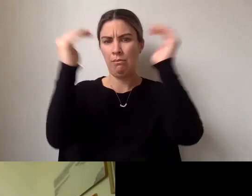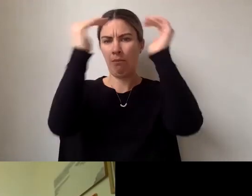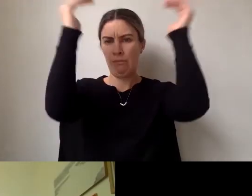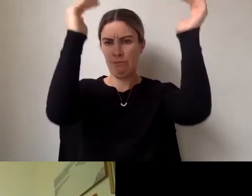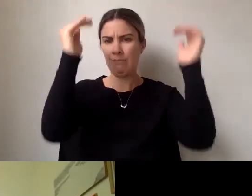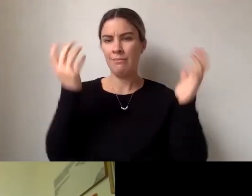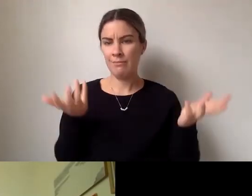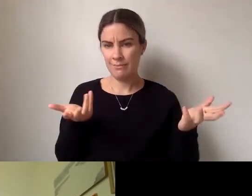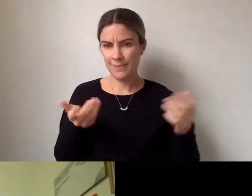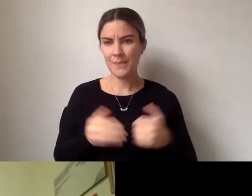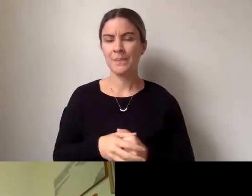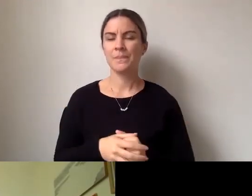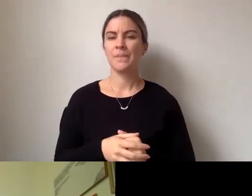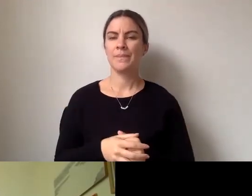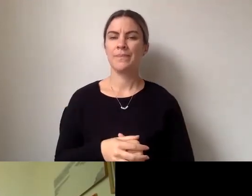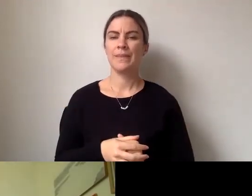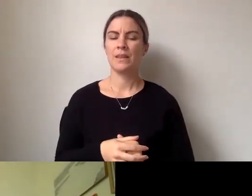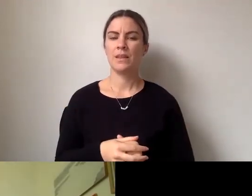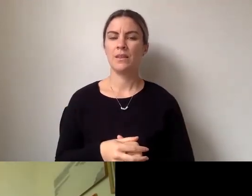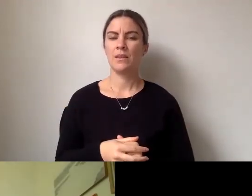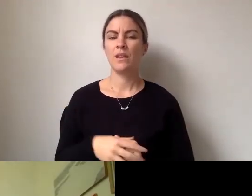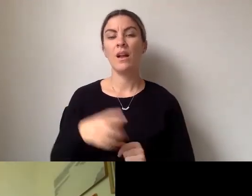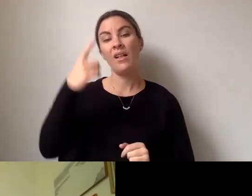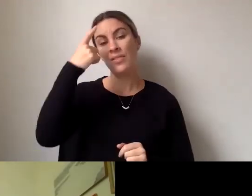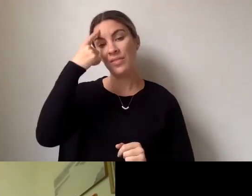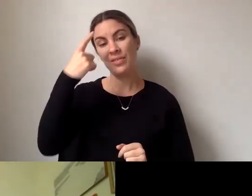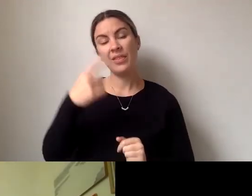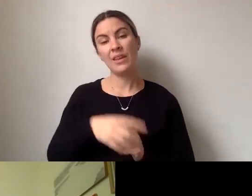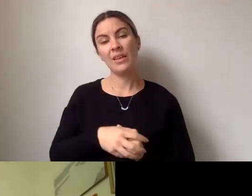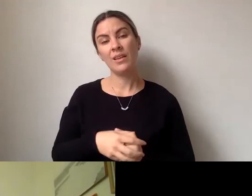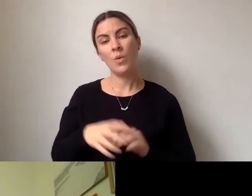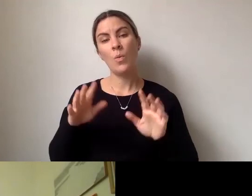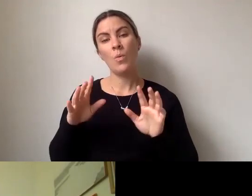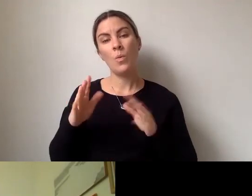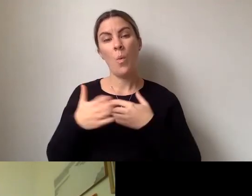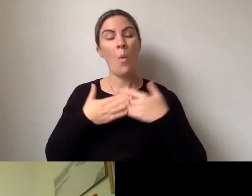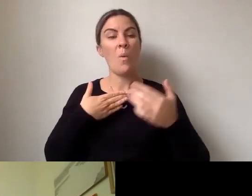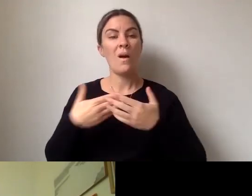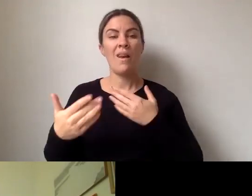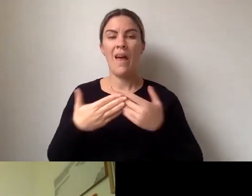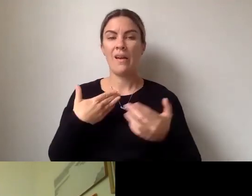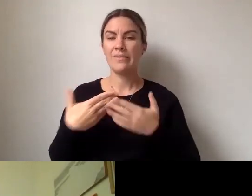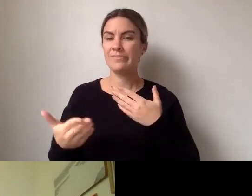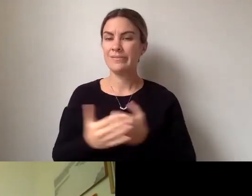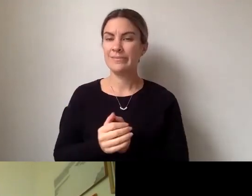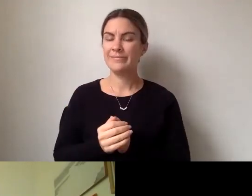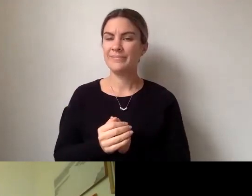charge. I think that organising some sort of, like - you know,